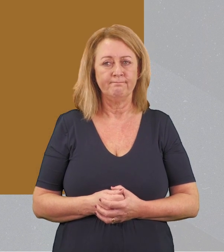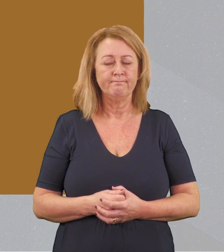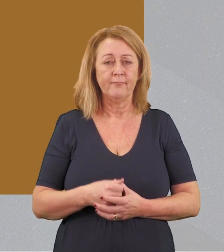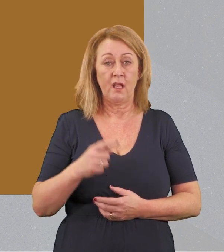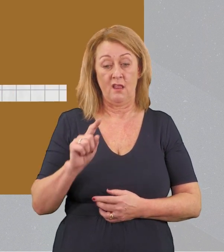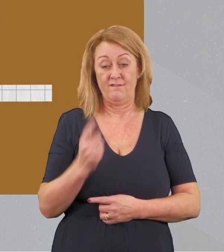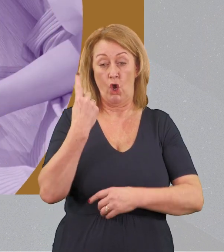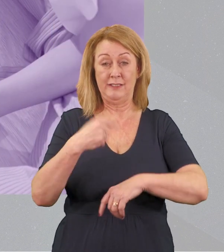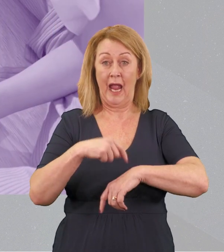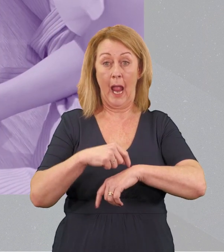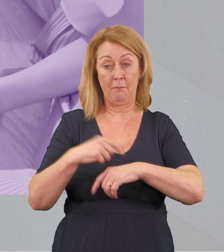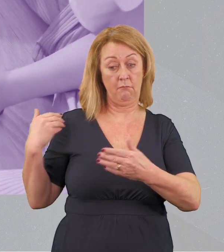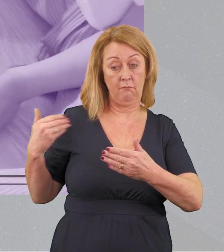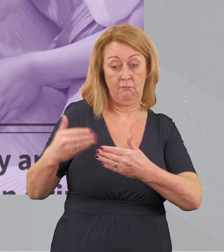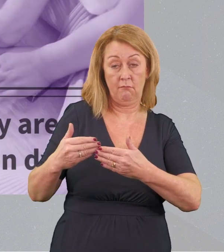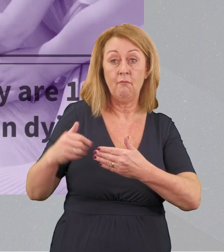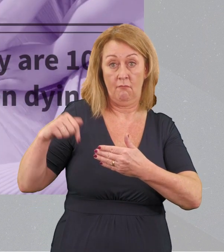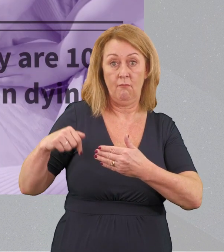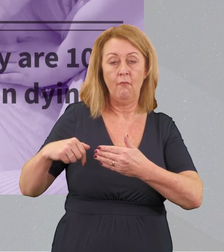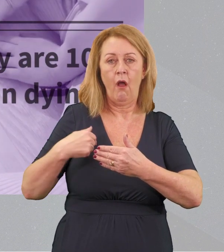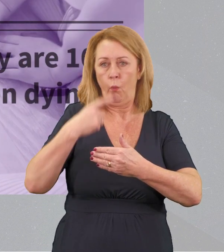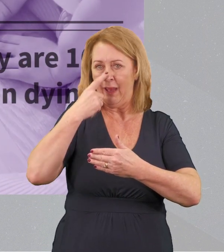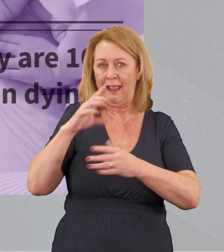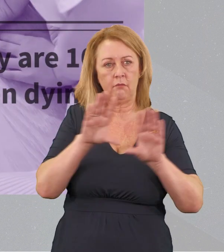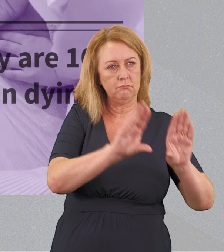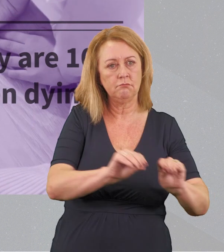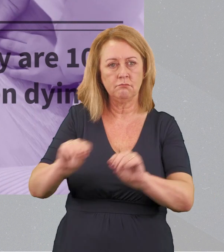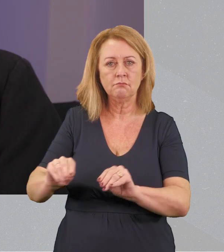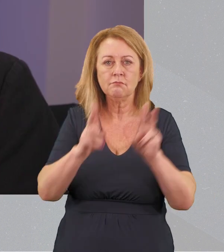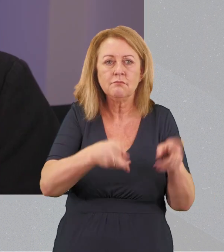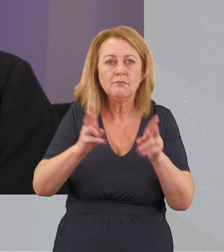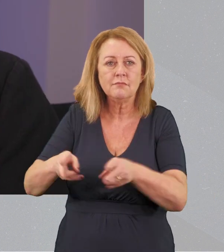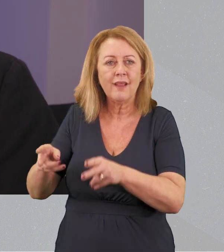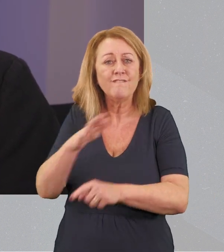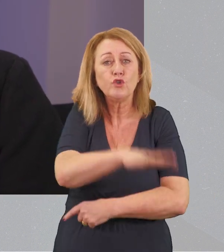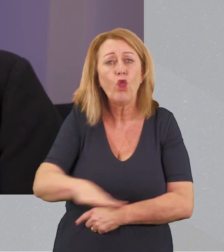For the first time in the history of our species, we have the opportunity to end preventable mortality